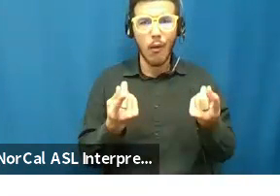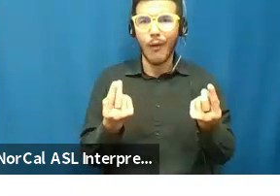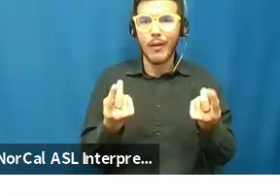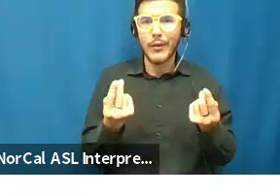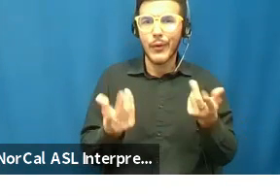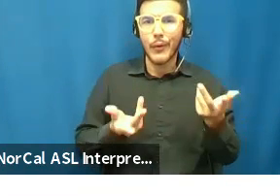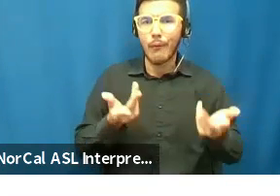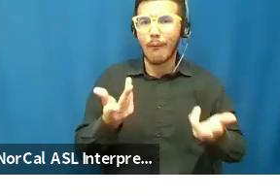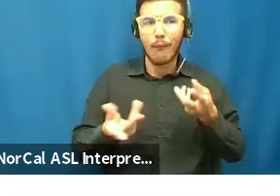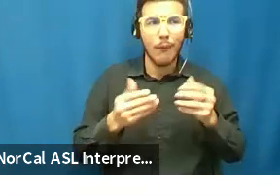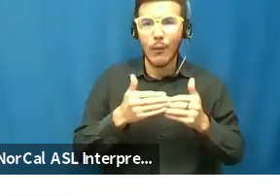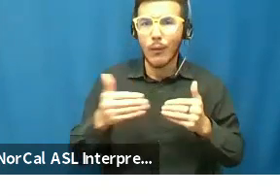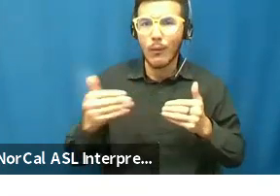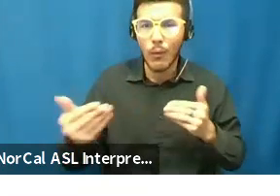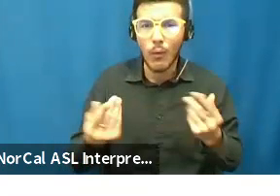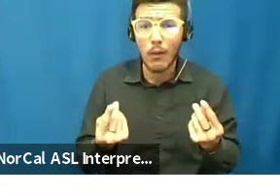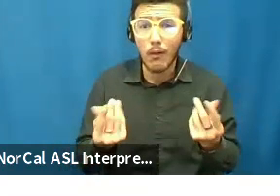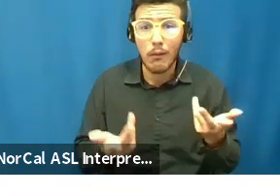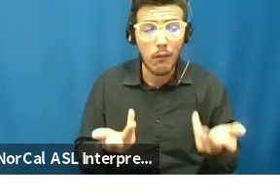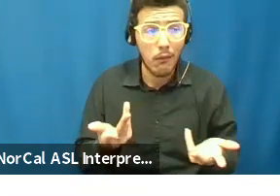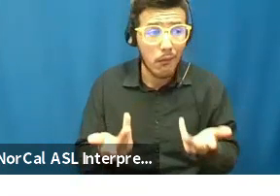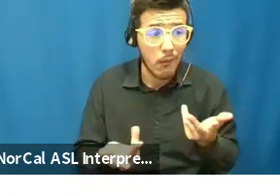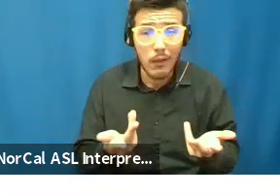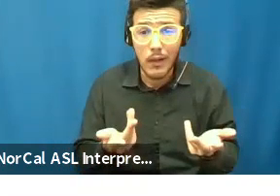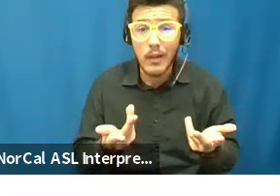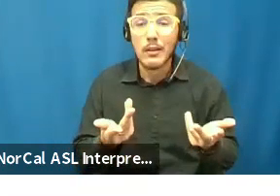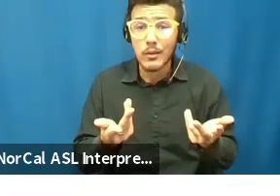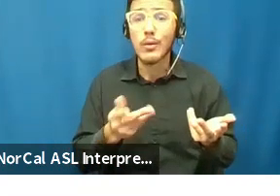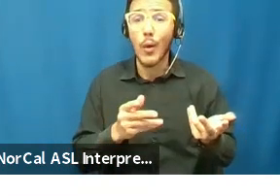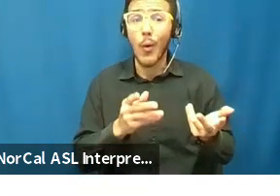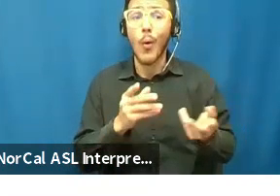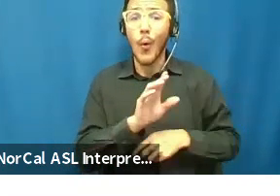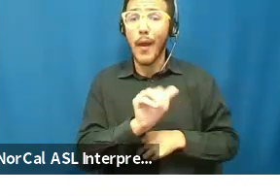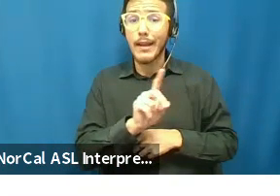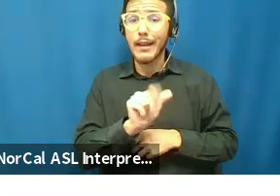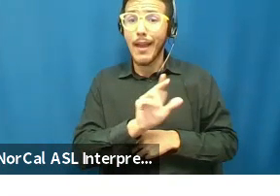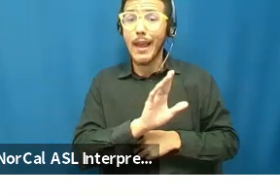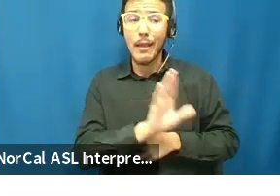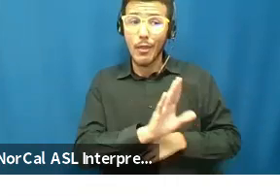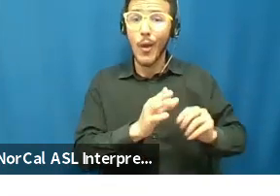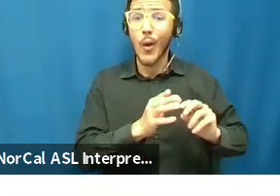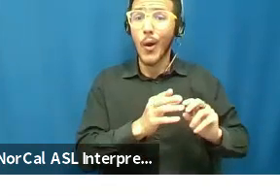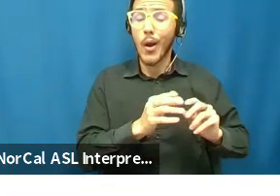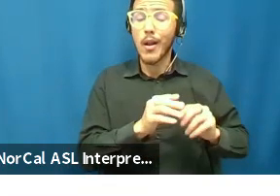moving forward. So a lot of their role in these initiatives also meant training staff on these